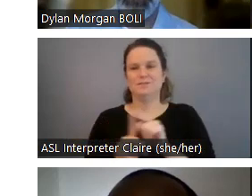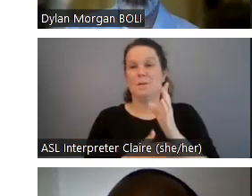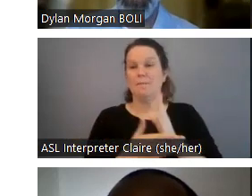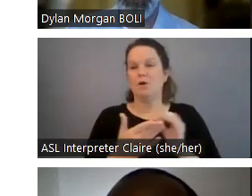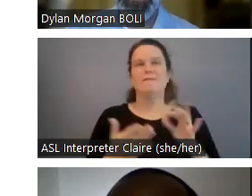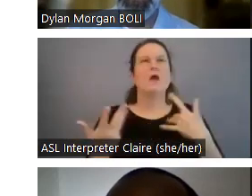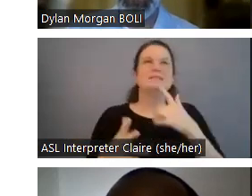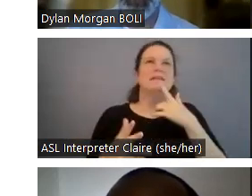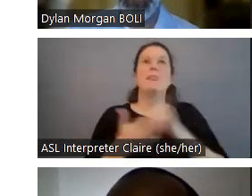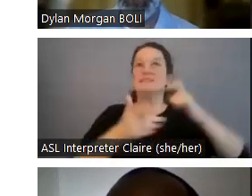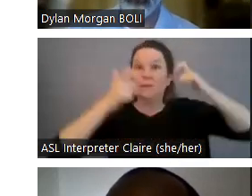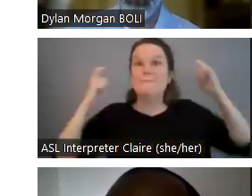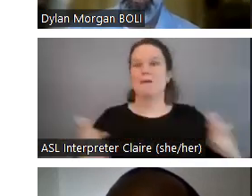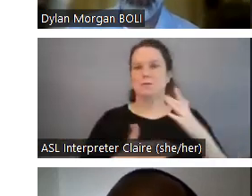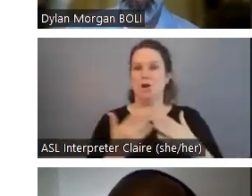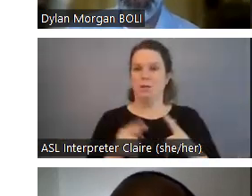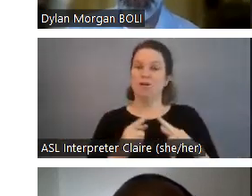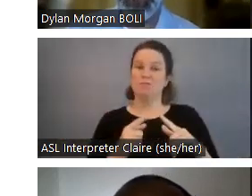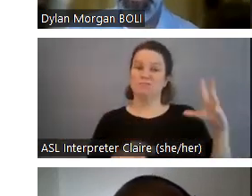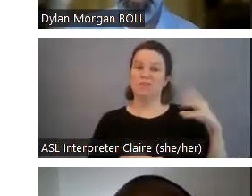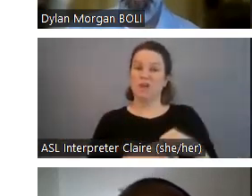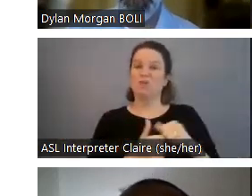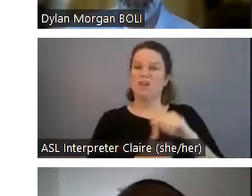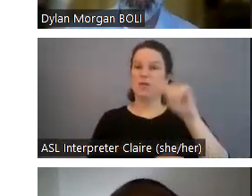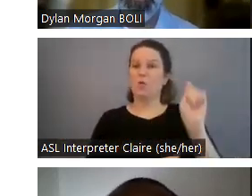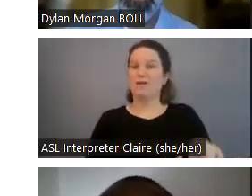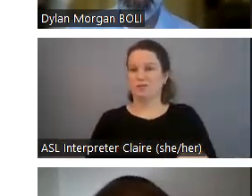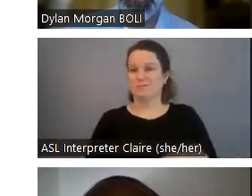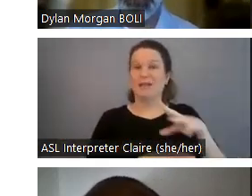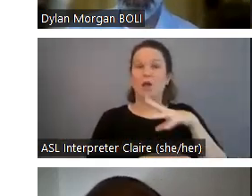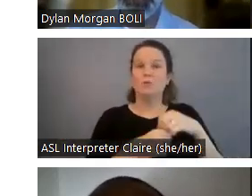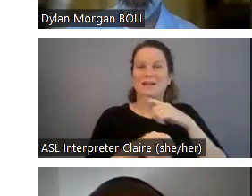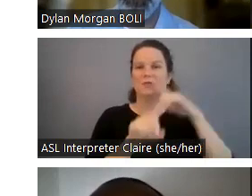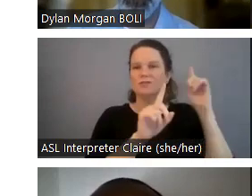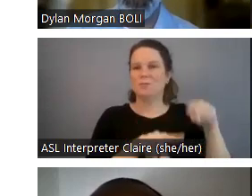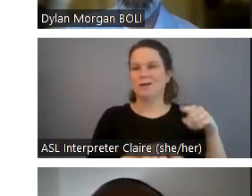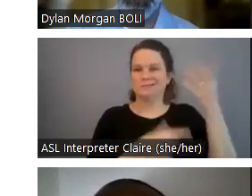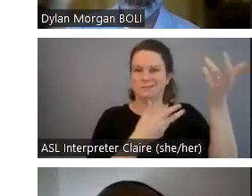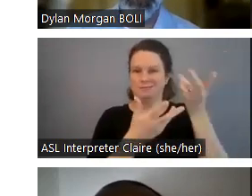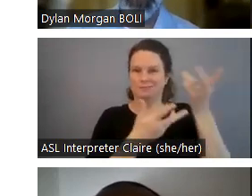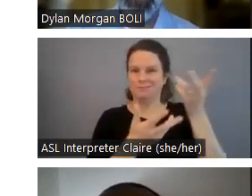that's the big piece here but it is part of the question and part of the response,